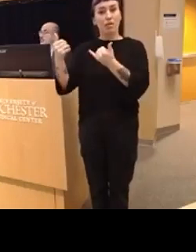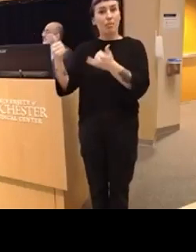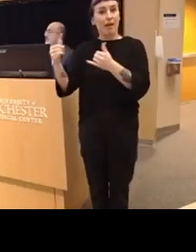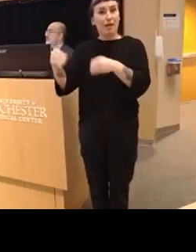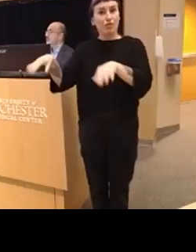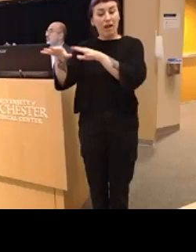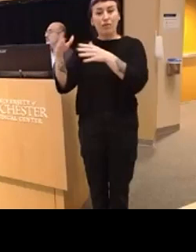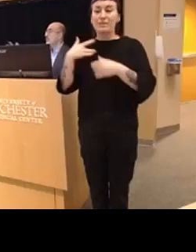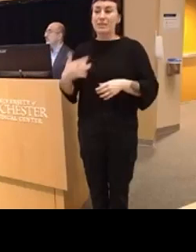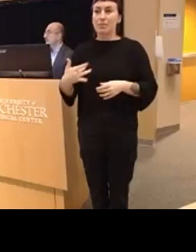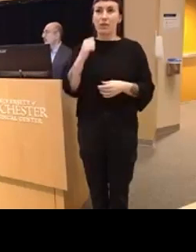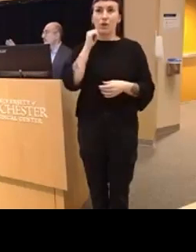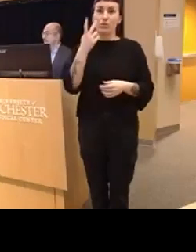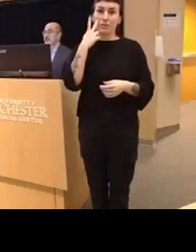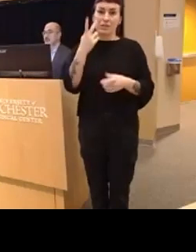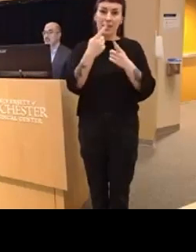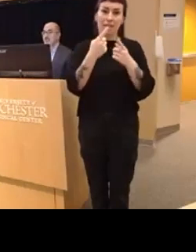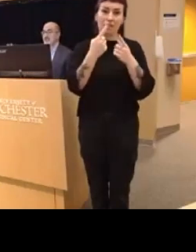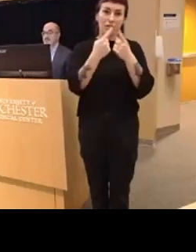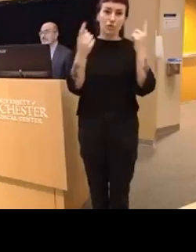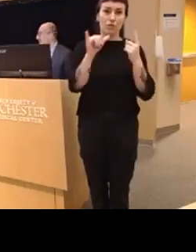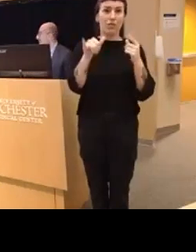you don't see these disagreements Between Women you know but it's usually it's you know you see